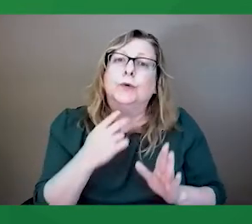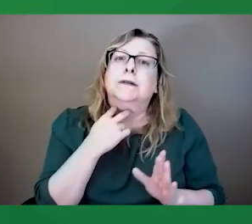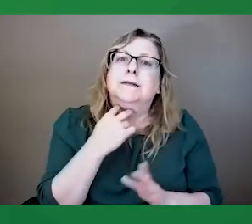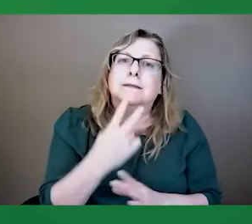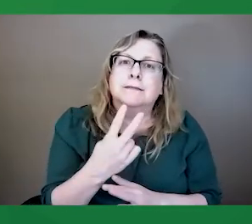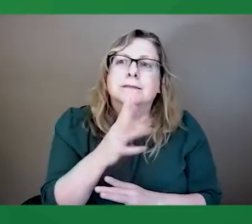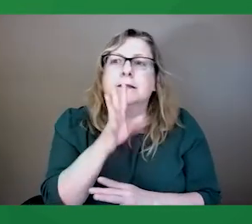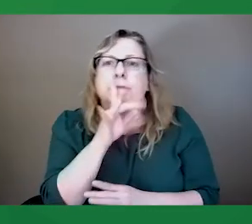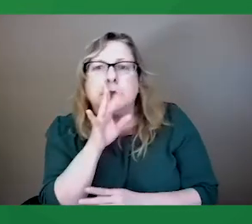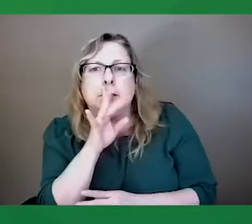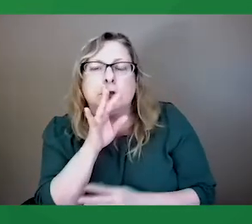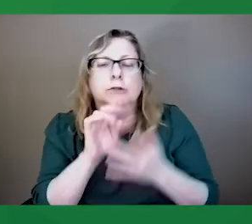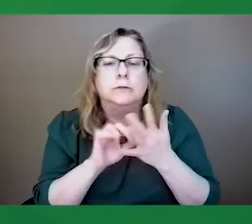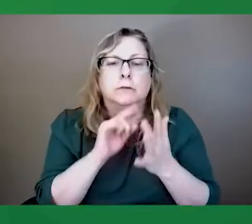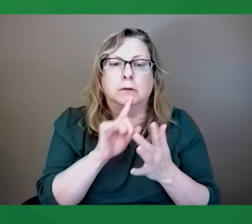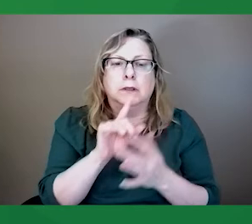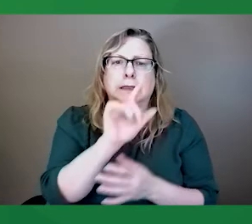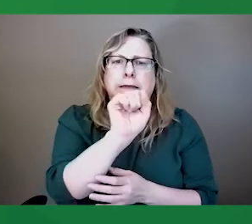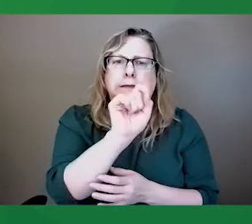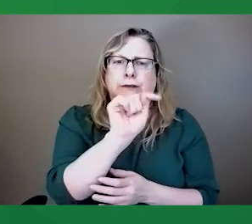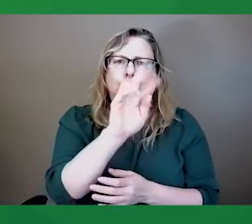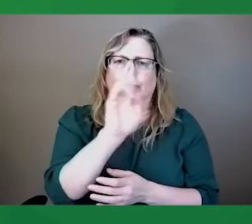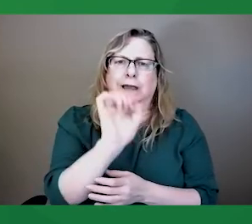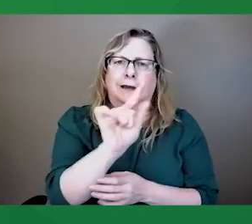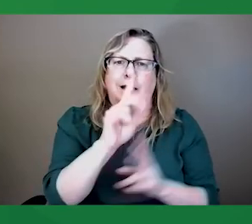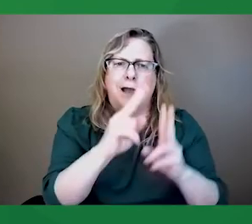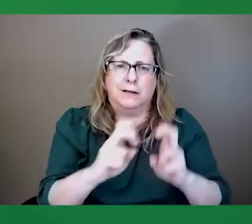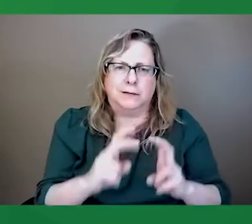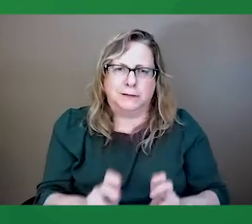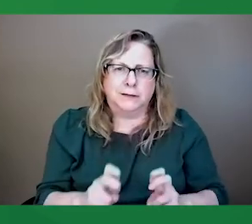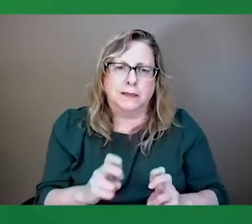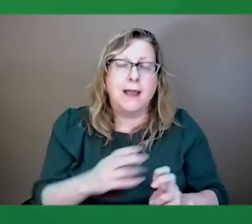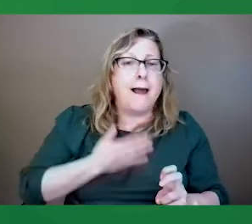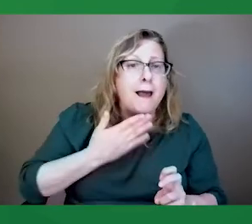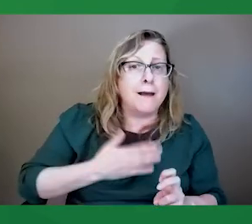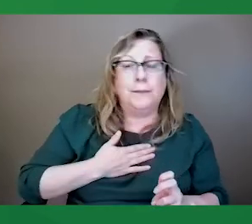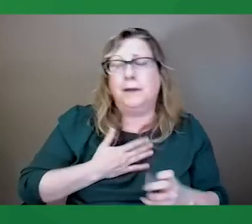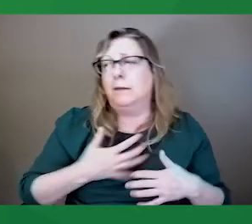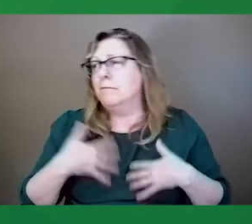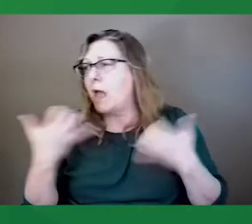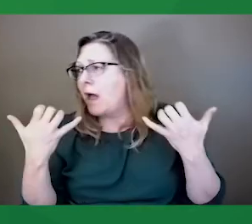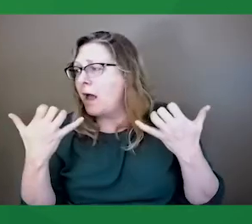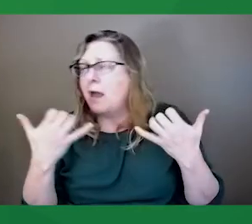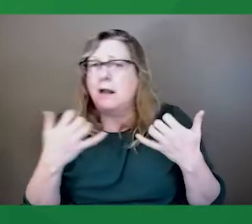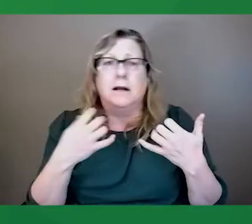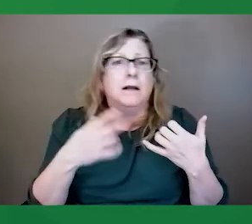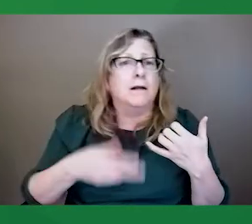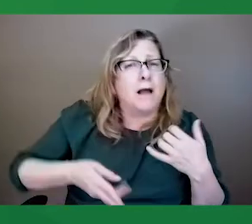Positive versus negative answers, tone recognition, which is happy, angry, sad, the speaking volume